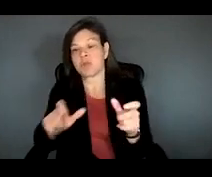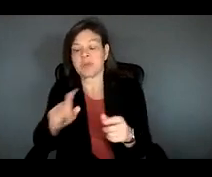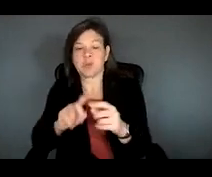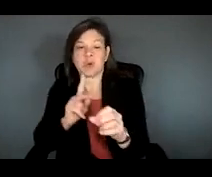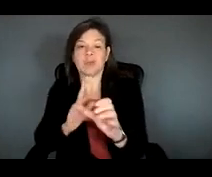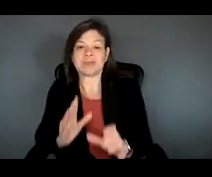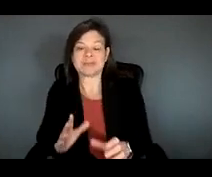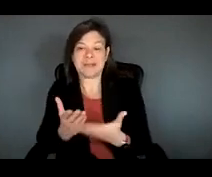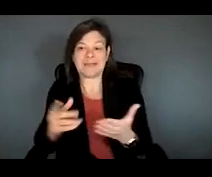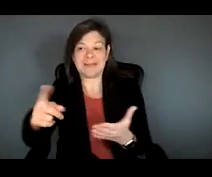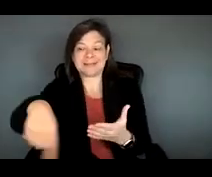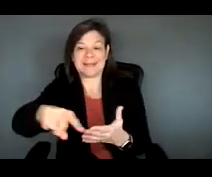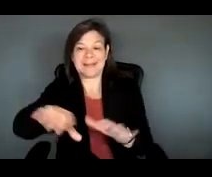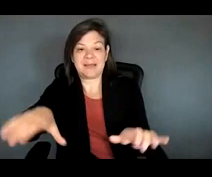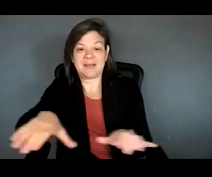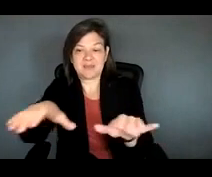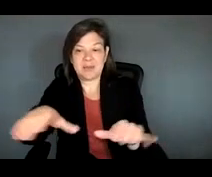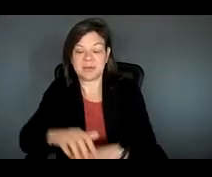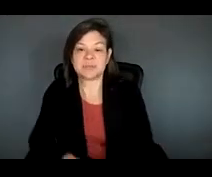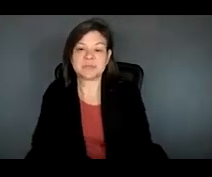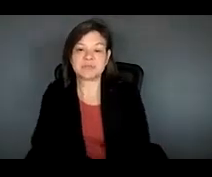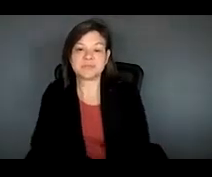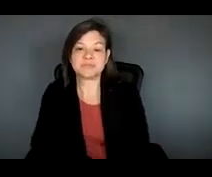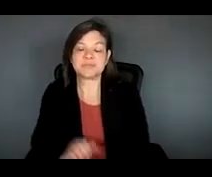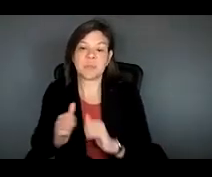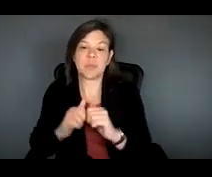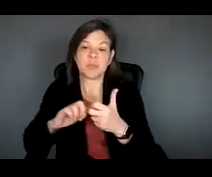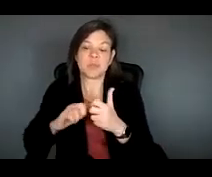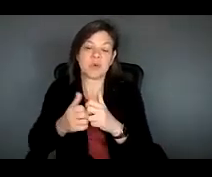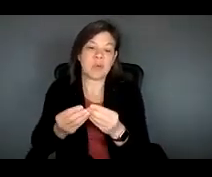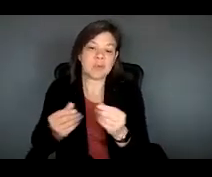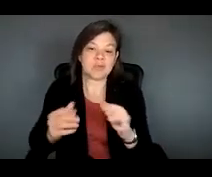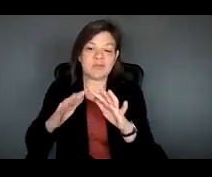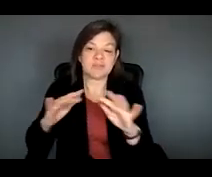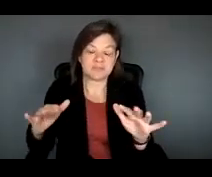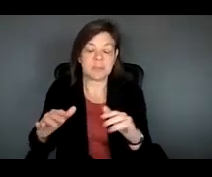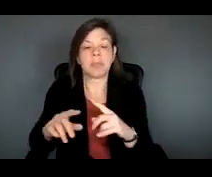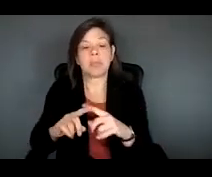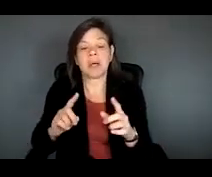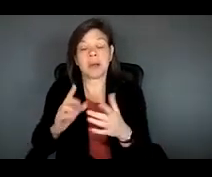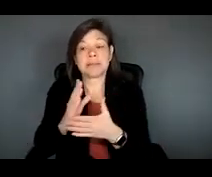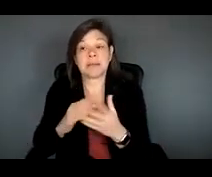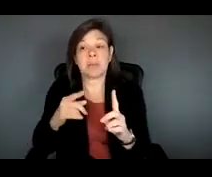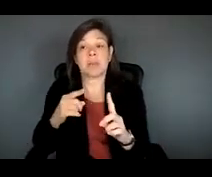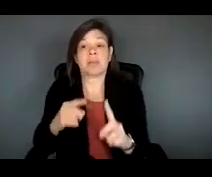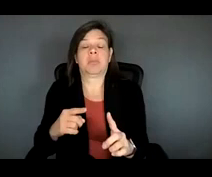that they've done in terms of problem solving, et cetera. But somewhere in there is a piece